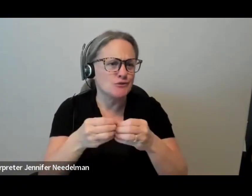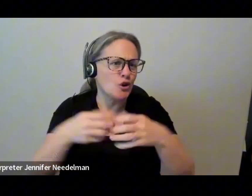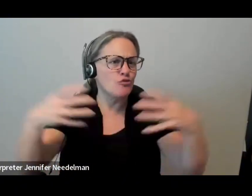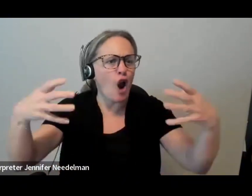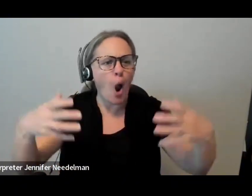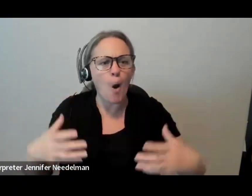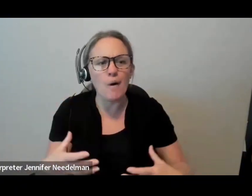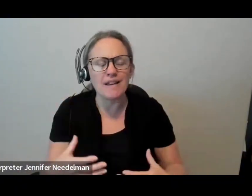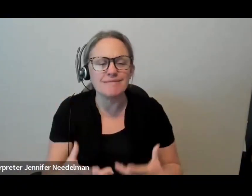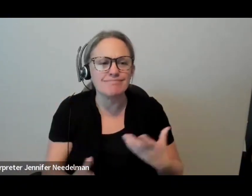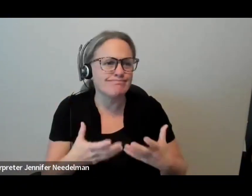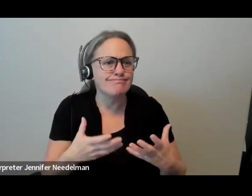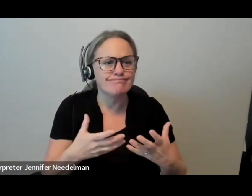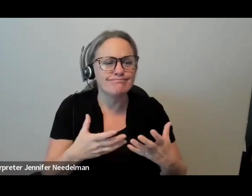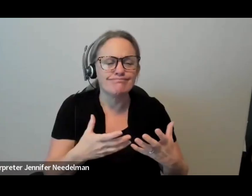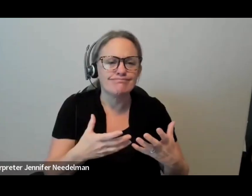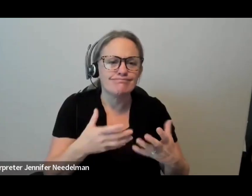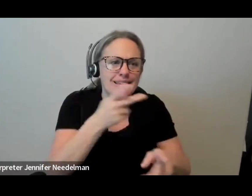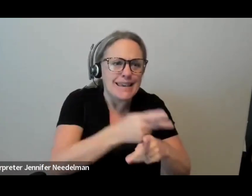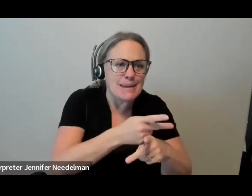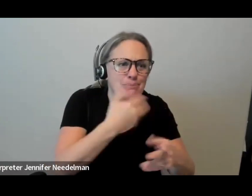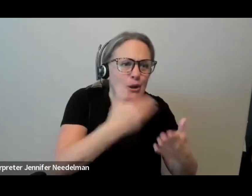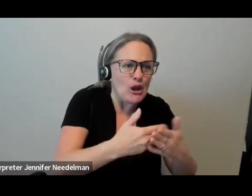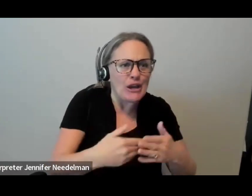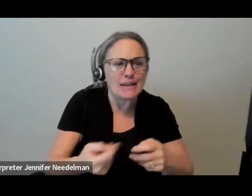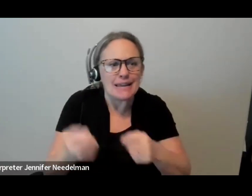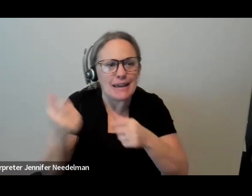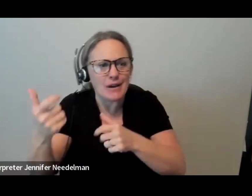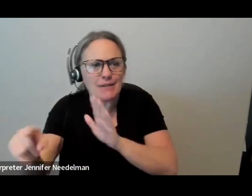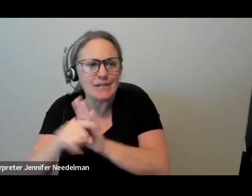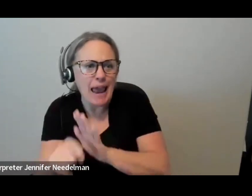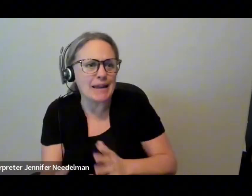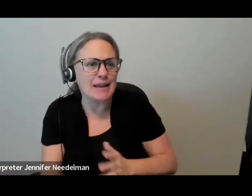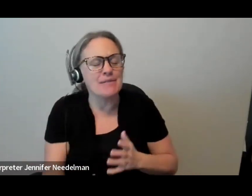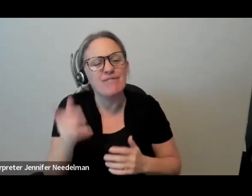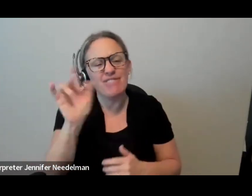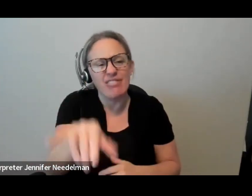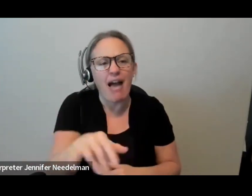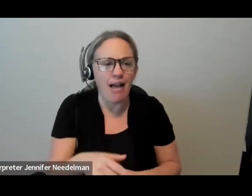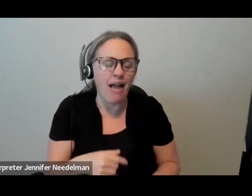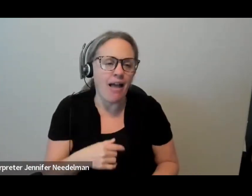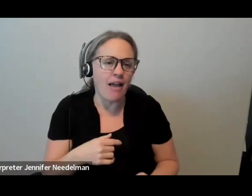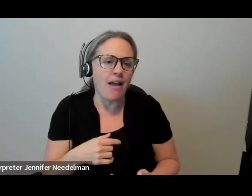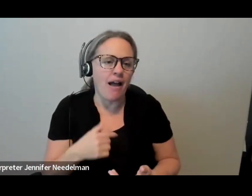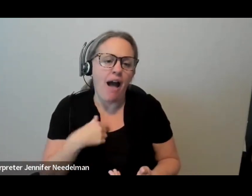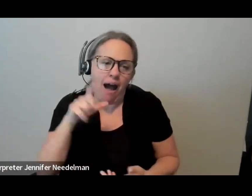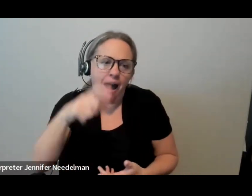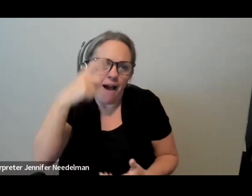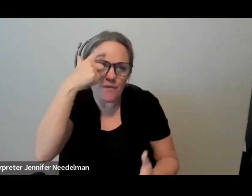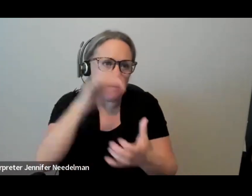and saying goodbye to the things that, that aren't deserving. And I have to believe that's true here